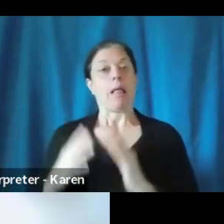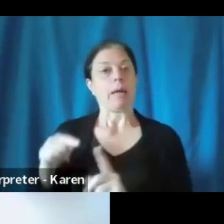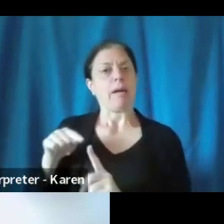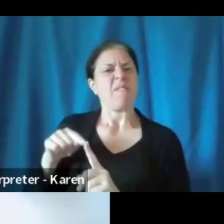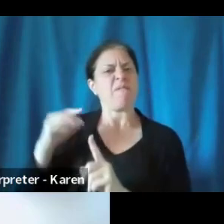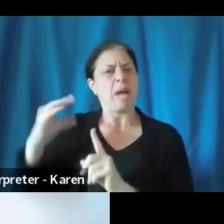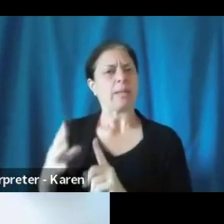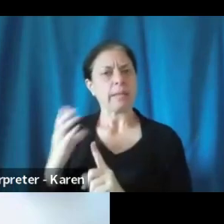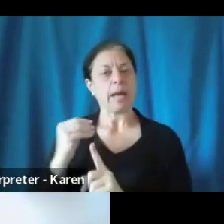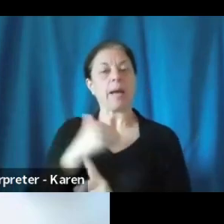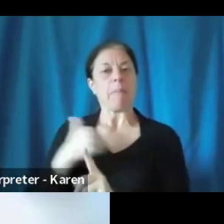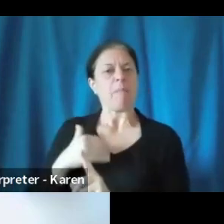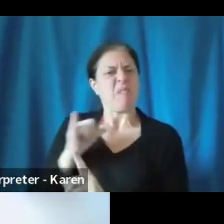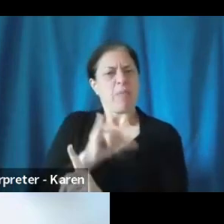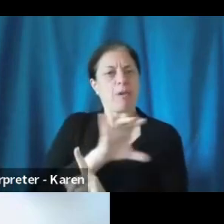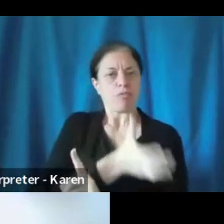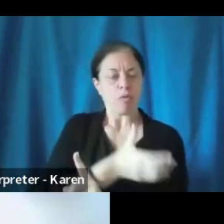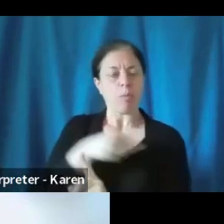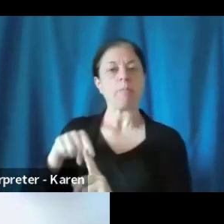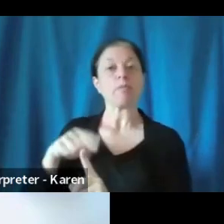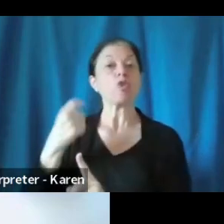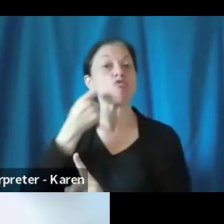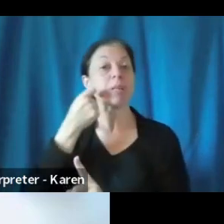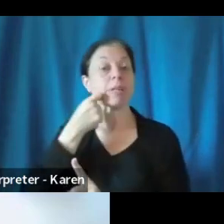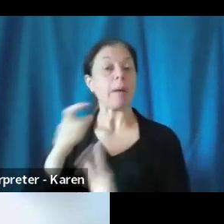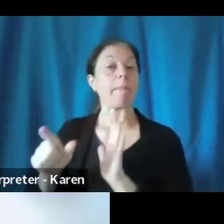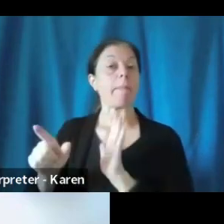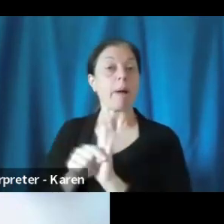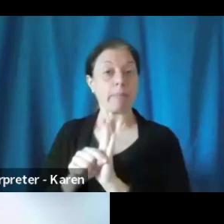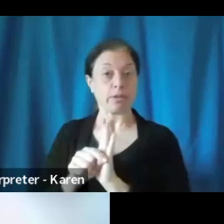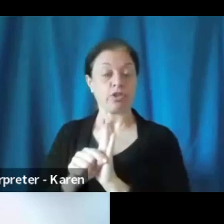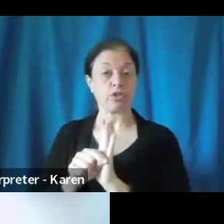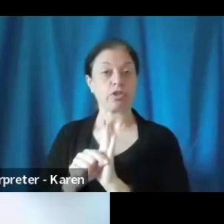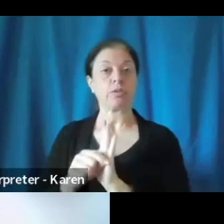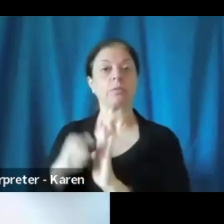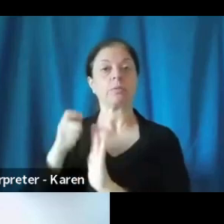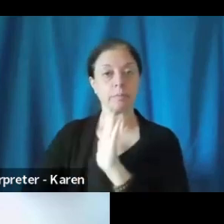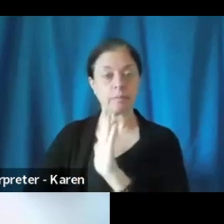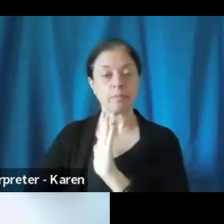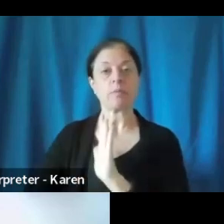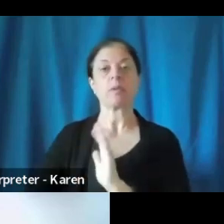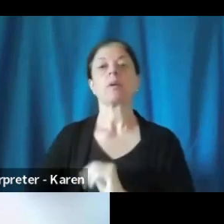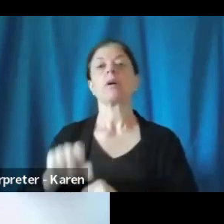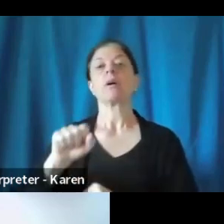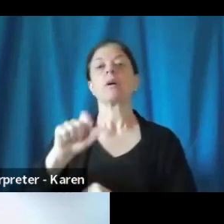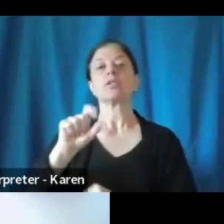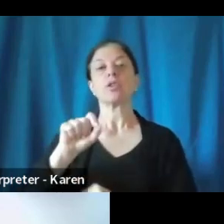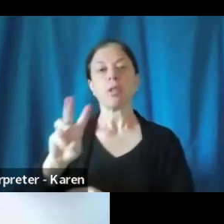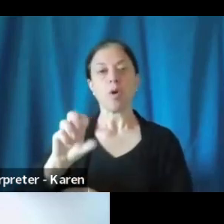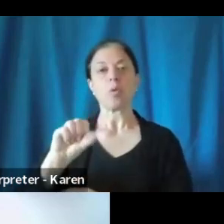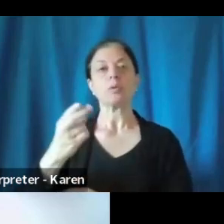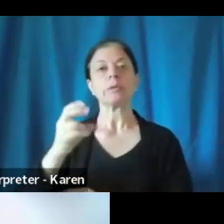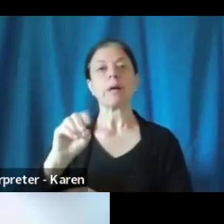service. So one colleague who is faculty